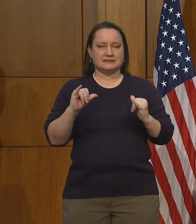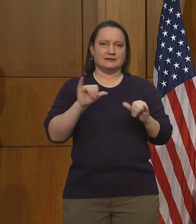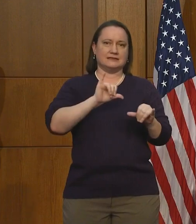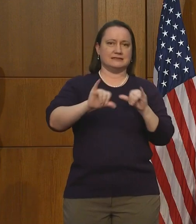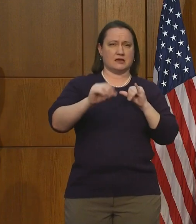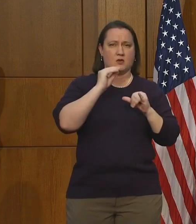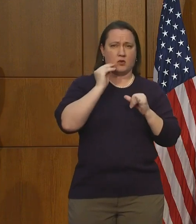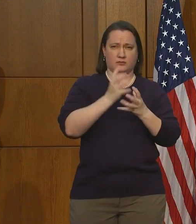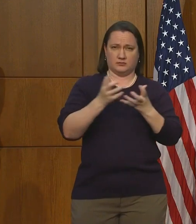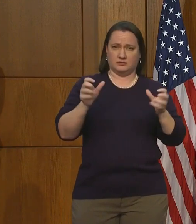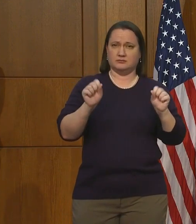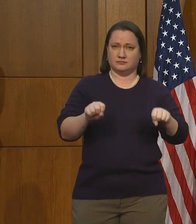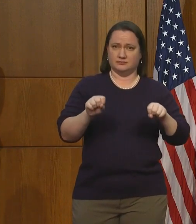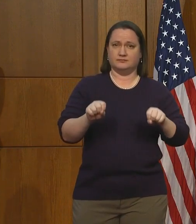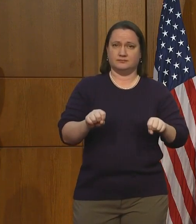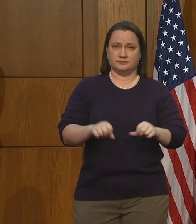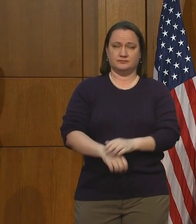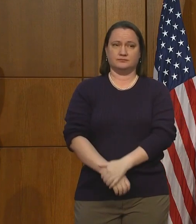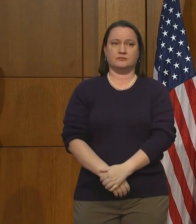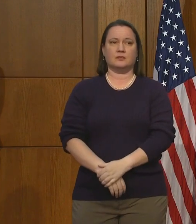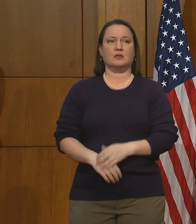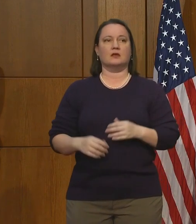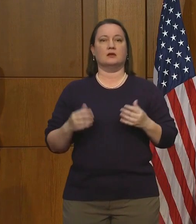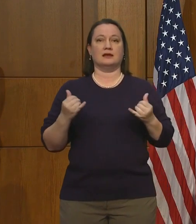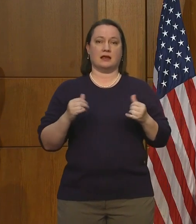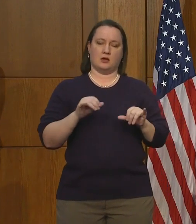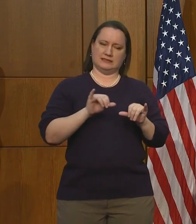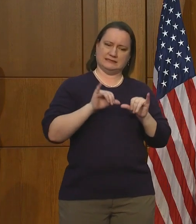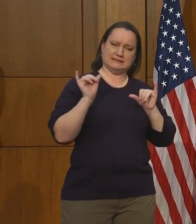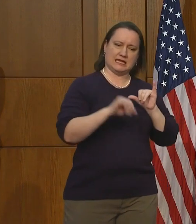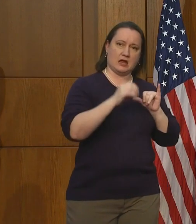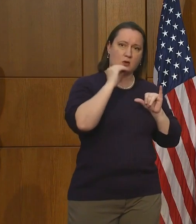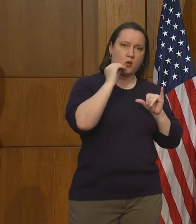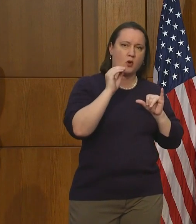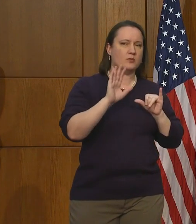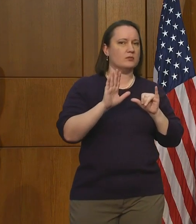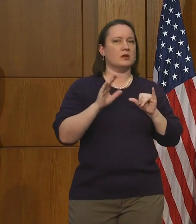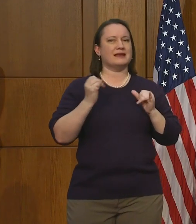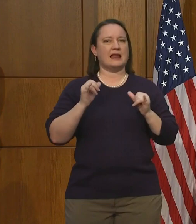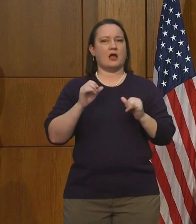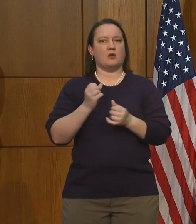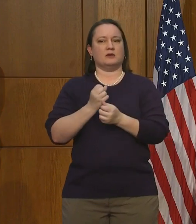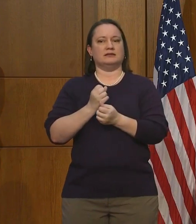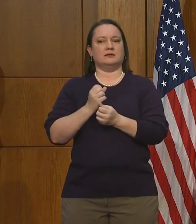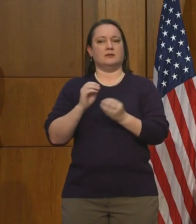EVERYONE STILL NEEDS TO STAY HOME AS MUCH AS POSSIBLE AS YOU